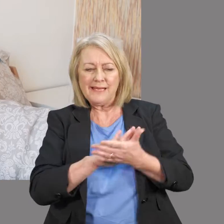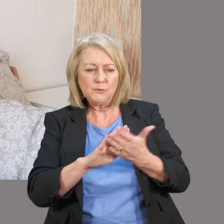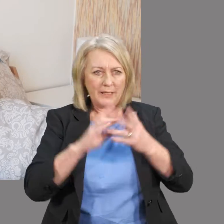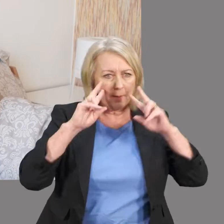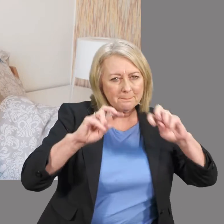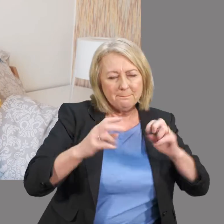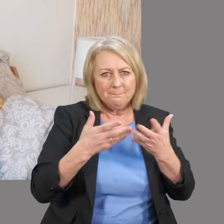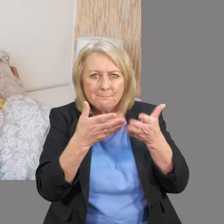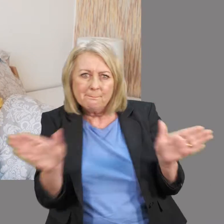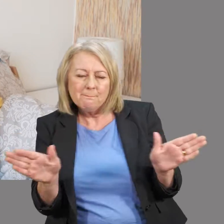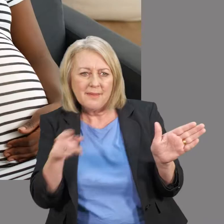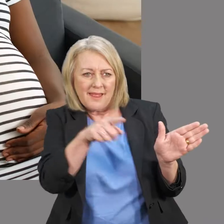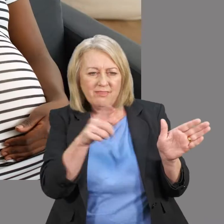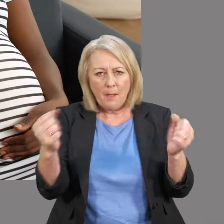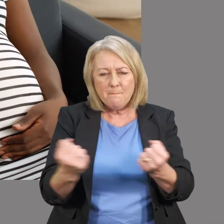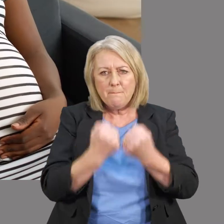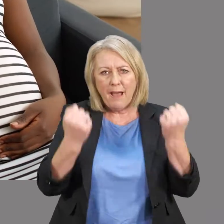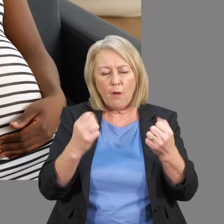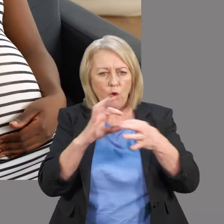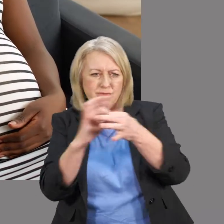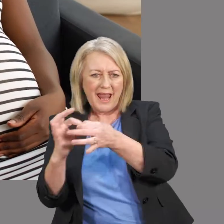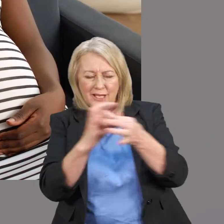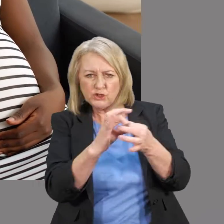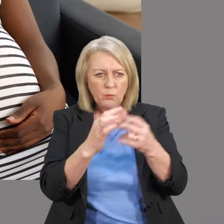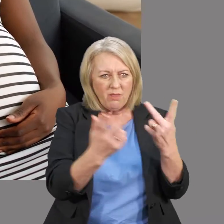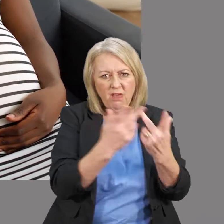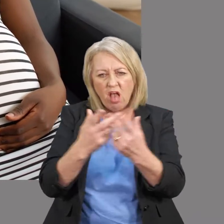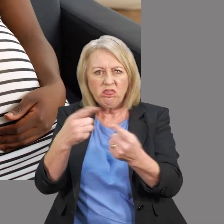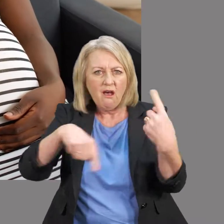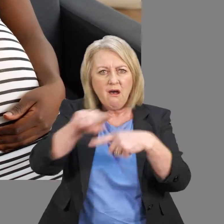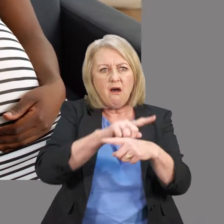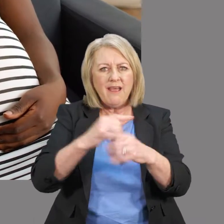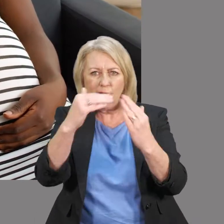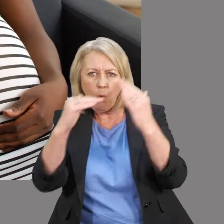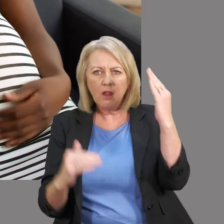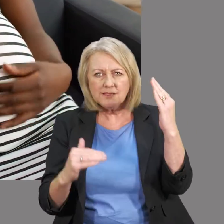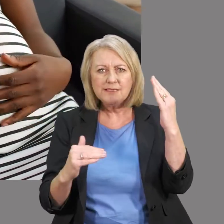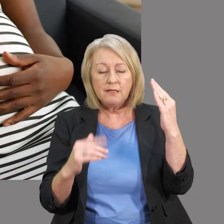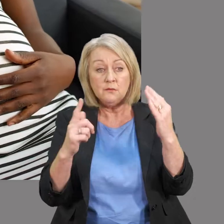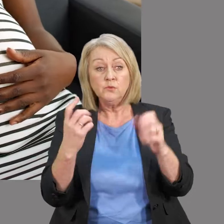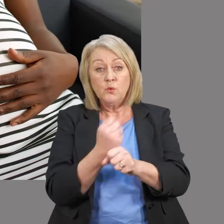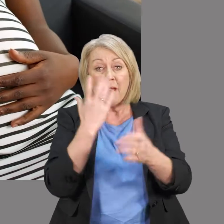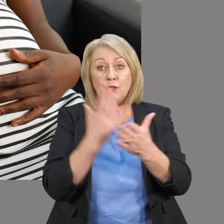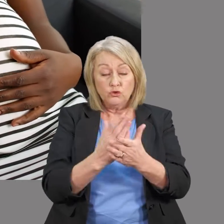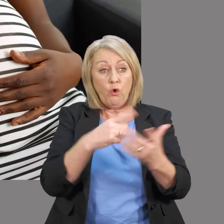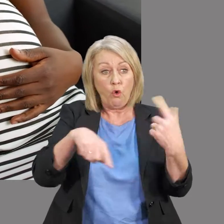gendered power relations interact with other sources of inequality to shape or impair agency,